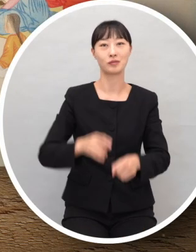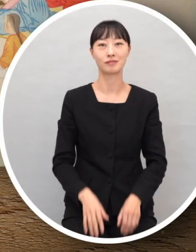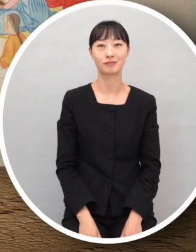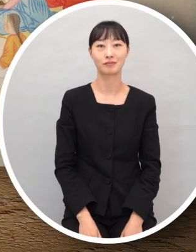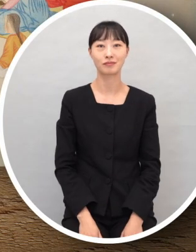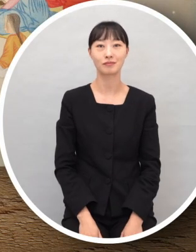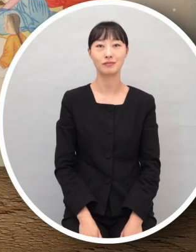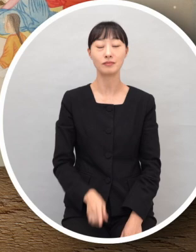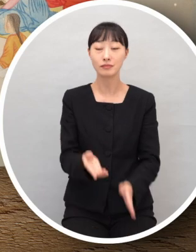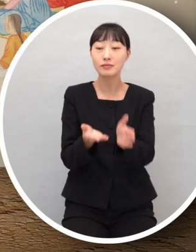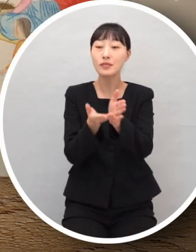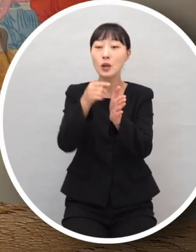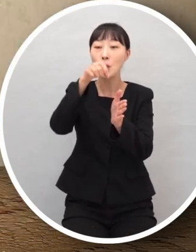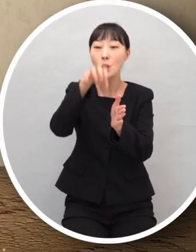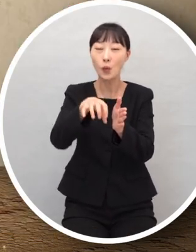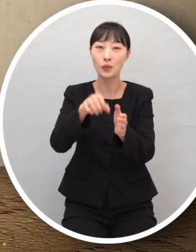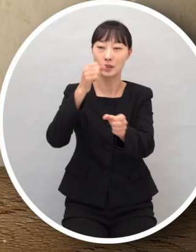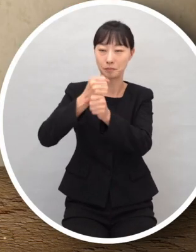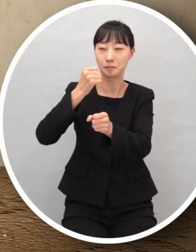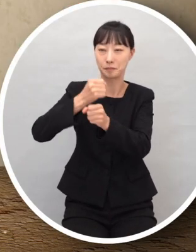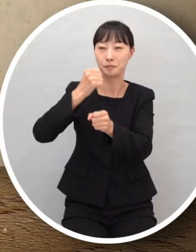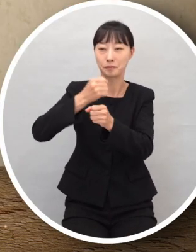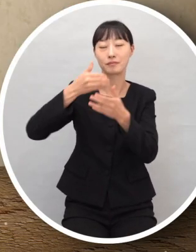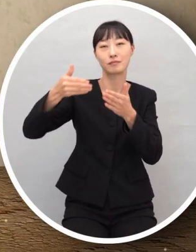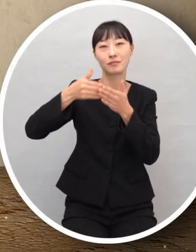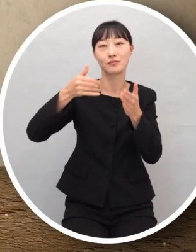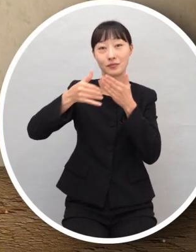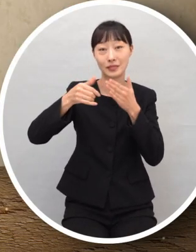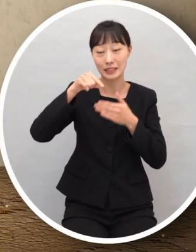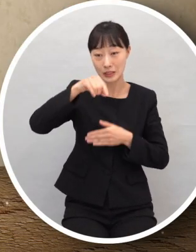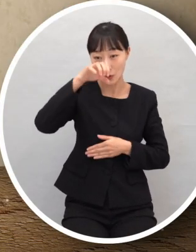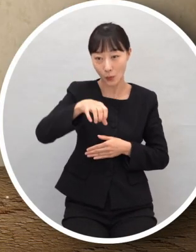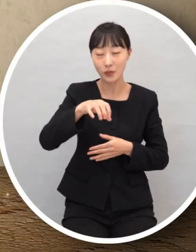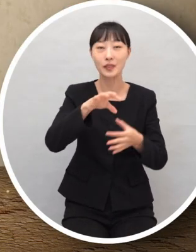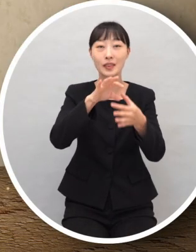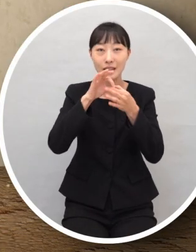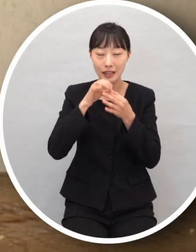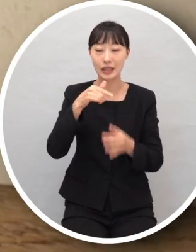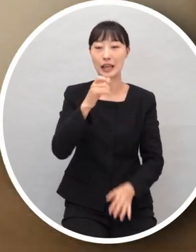Because many were created near ports, they were also called "open-port genre paintings(개항장 풍속화)."